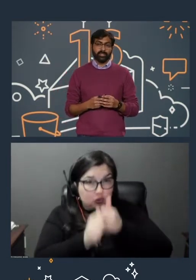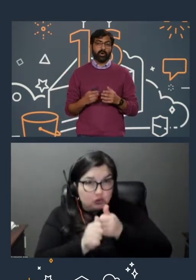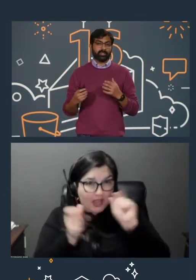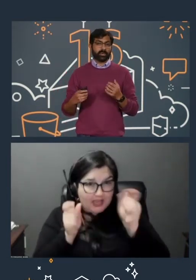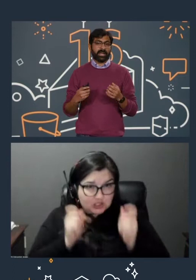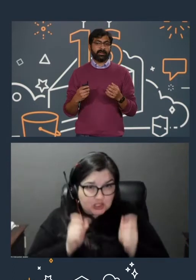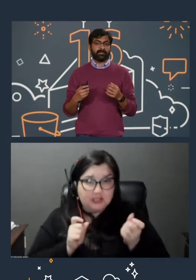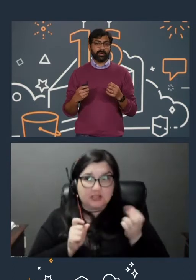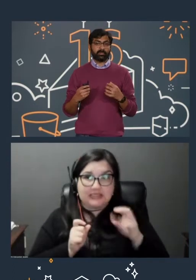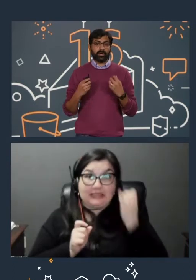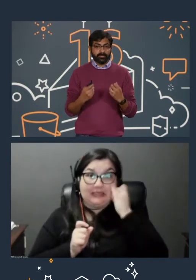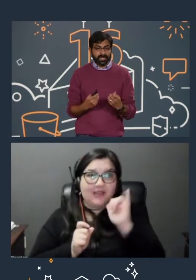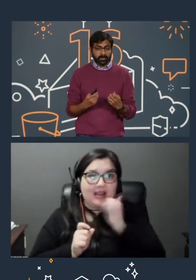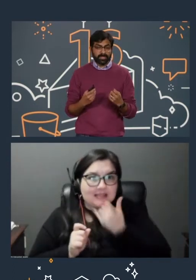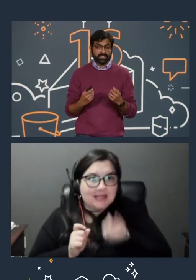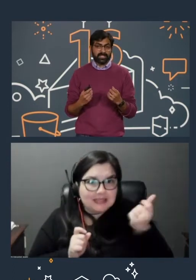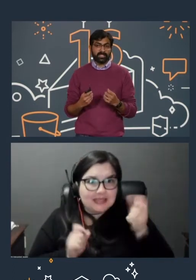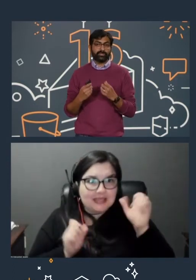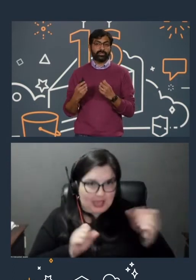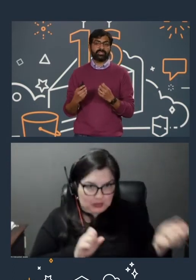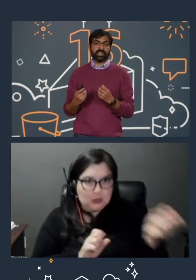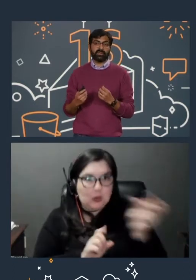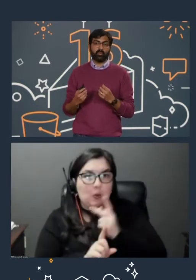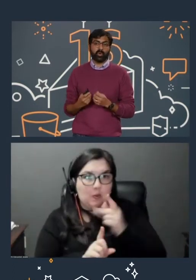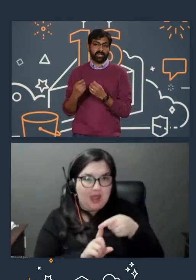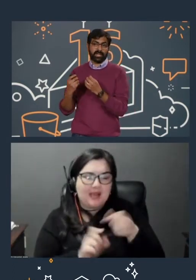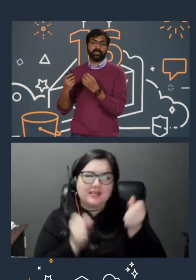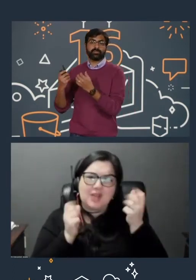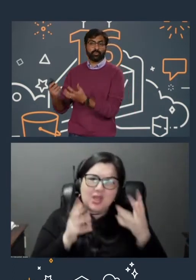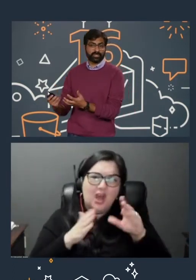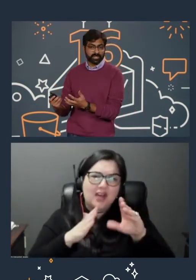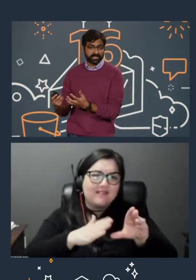You also have a lot of flexibility in choosing what kind of storage class